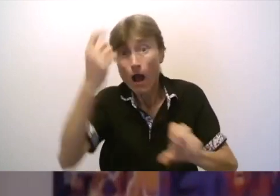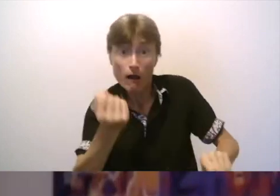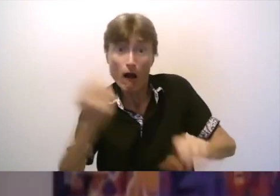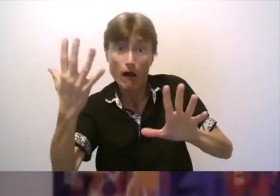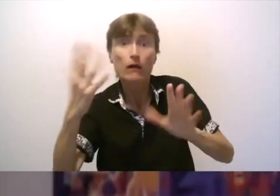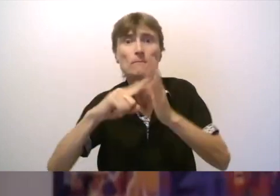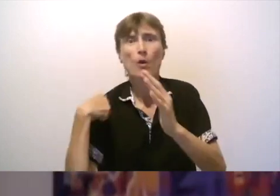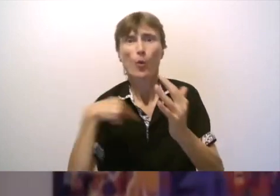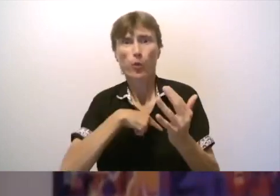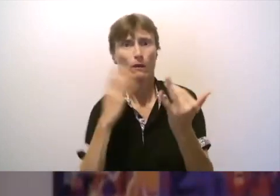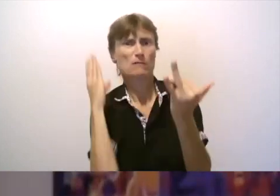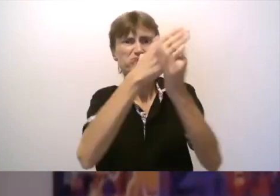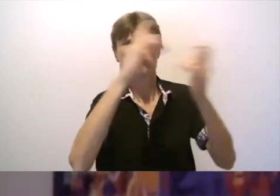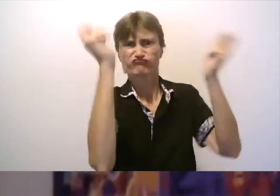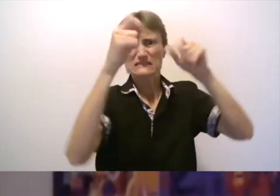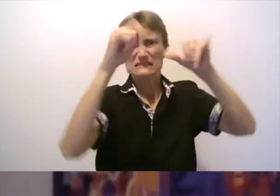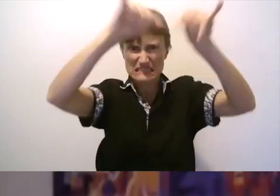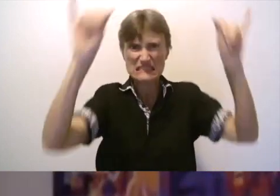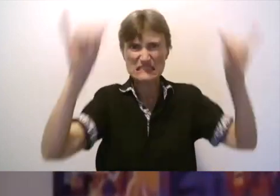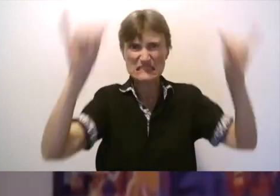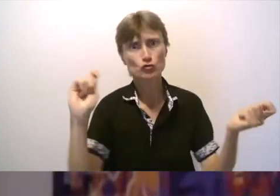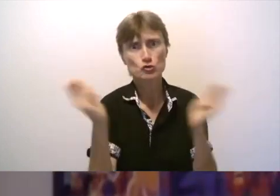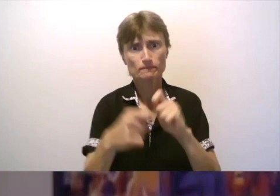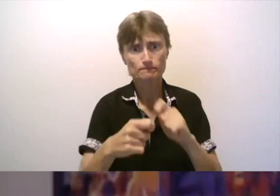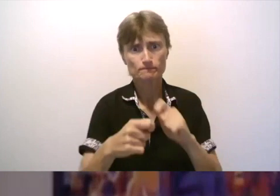going to ask our artists a very specific question how can the arts community